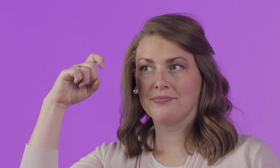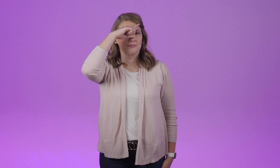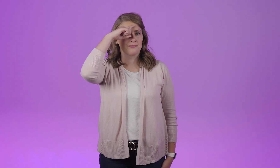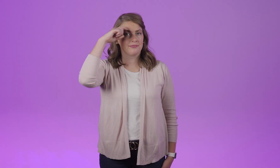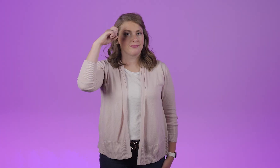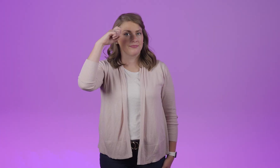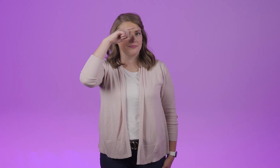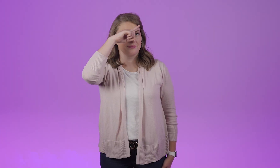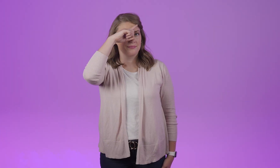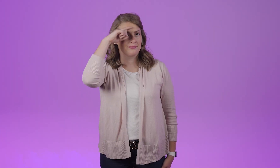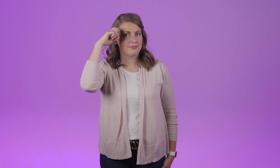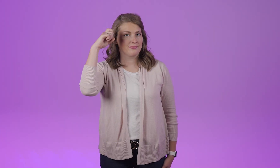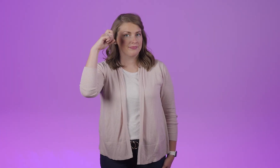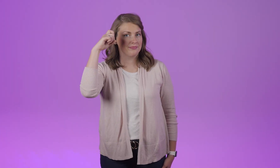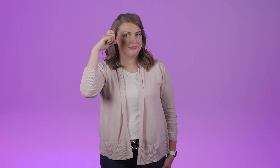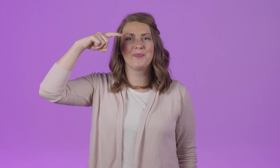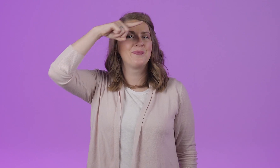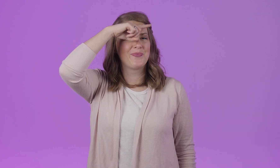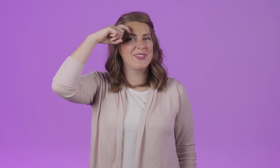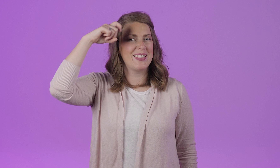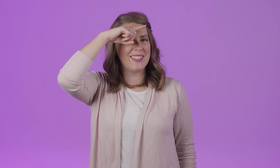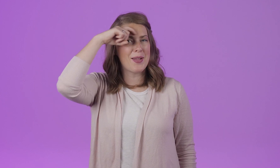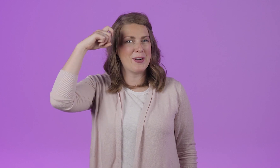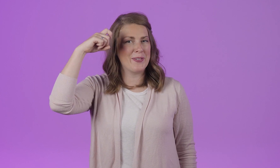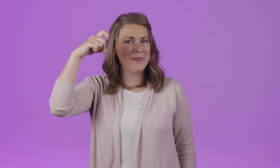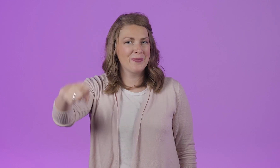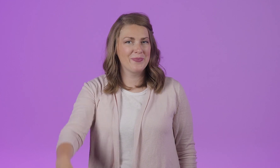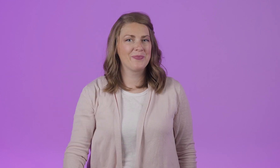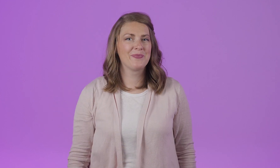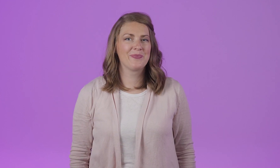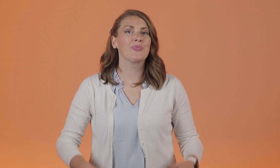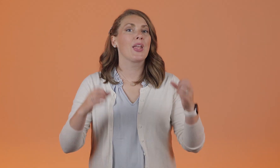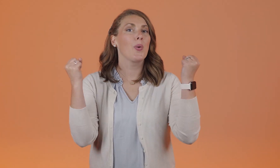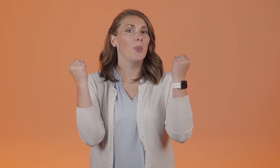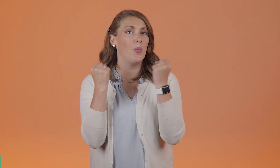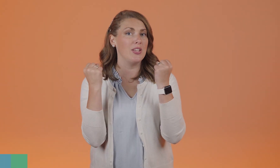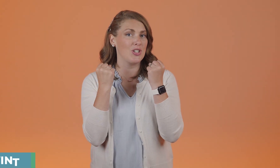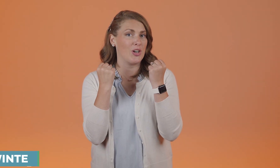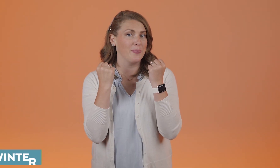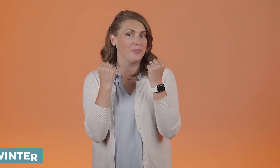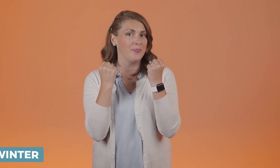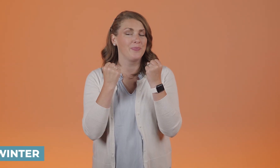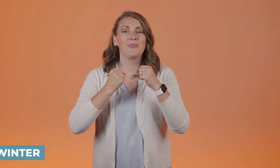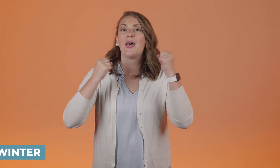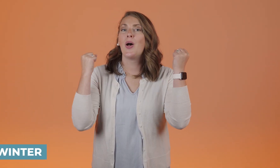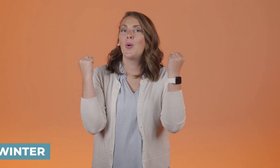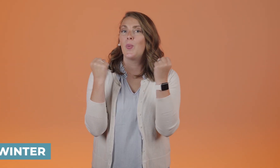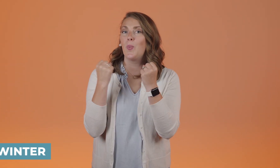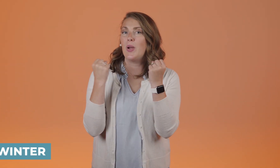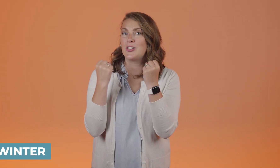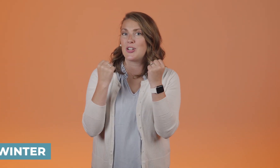off your forehead during the summer. SUMMER WINTER WINTER